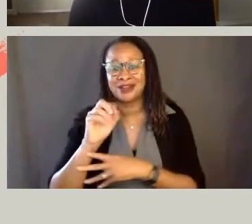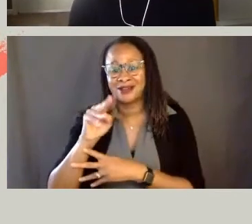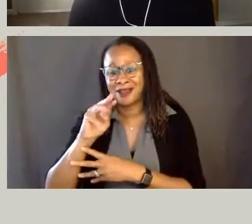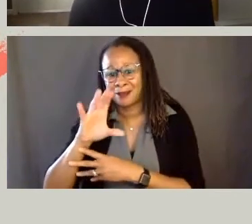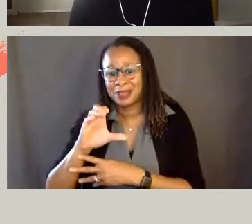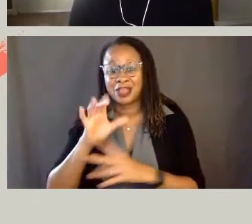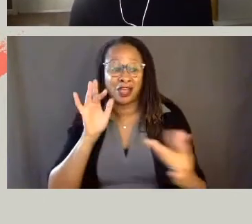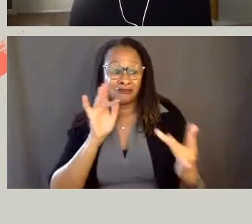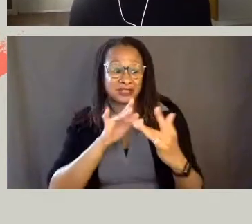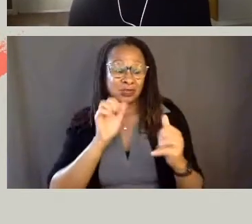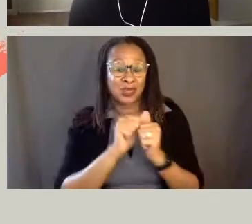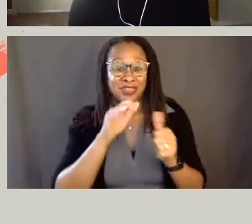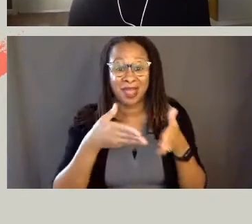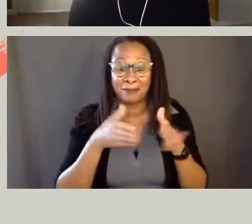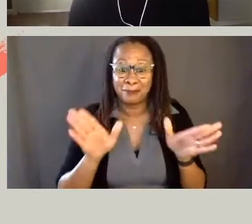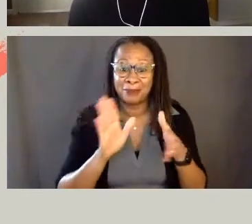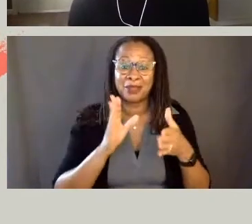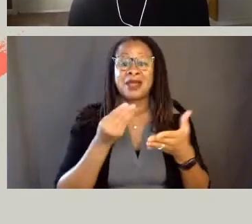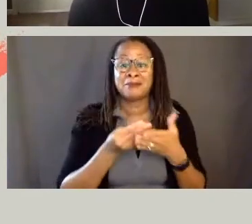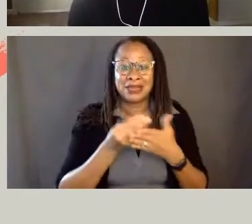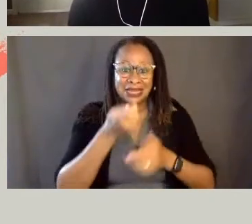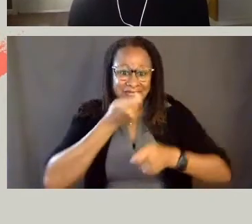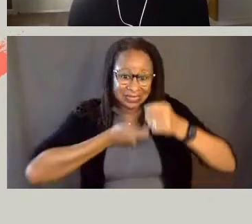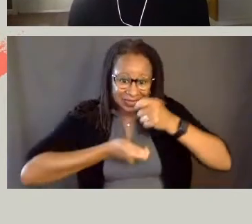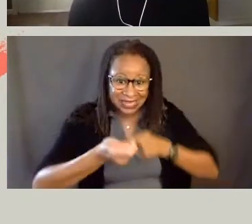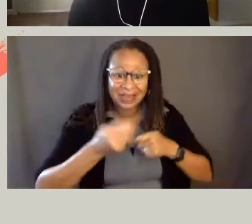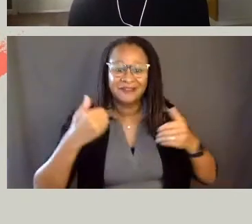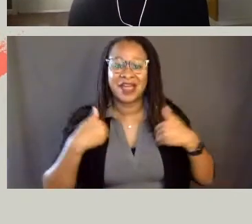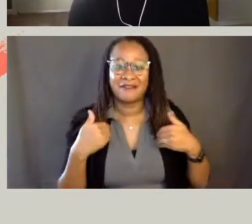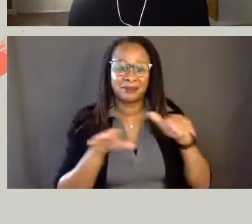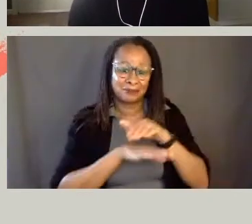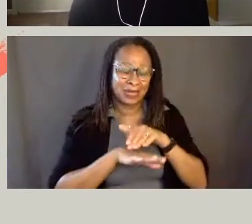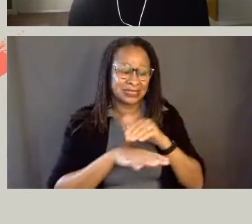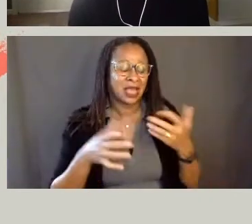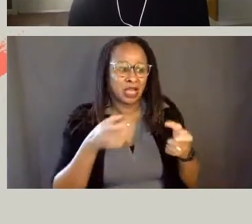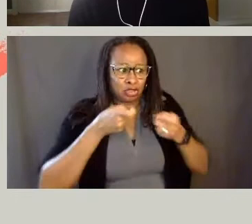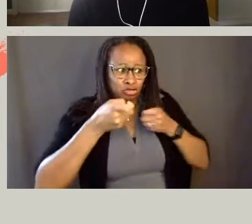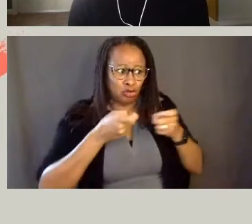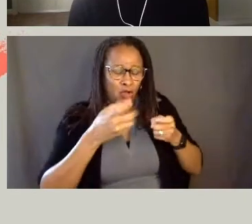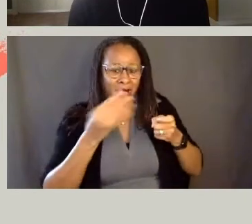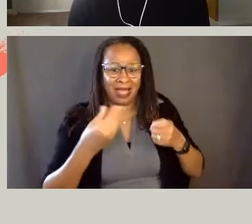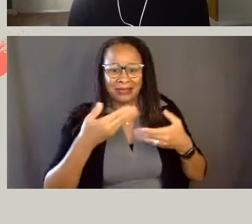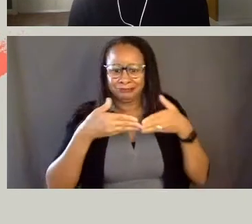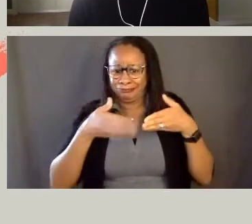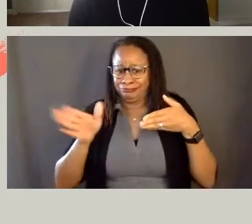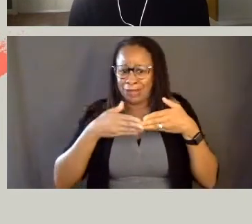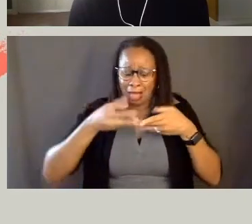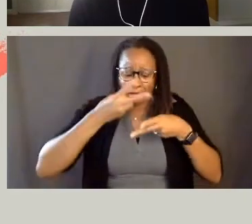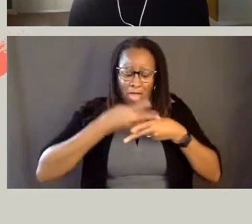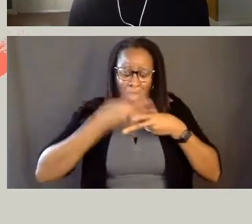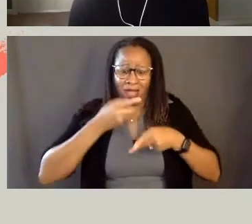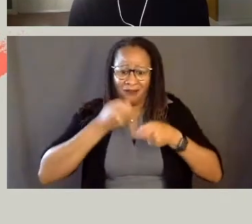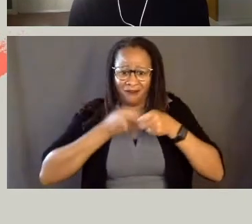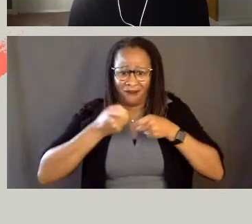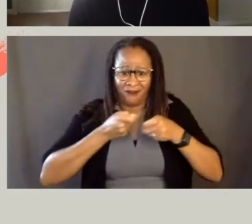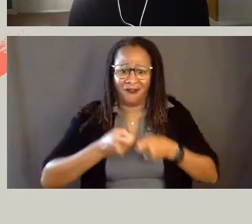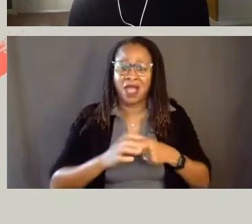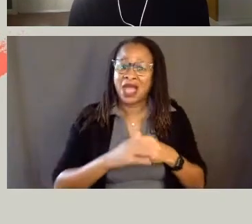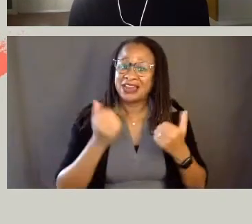with that public money rather than sort of having it essentially like controlled and gatekeeped. In every level like there's just this like sort of like,